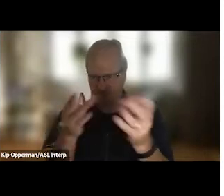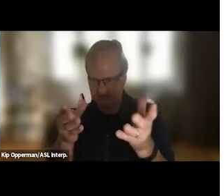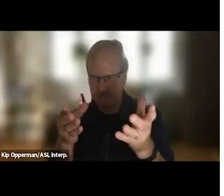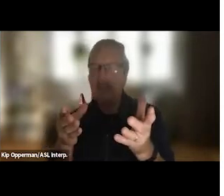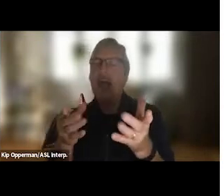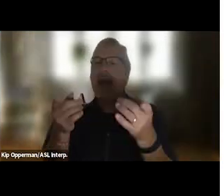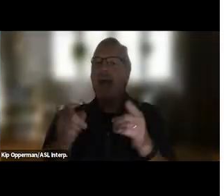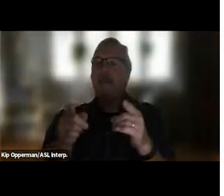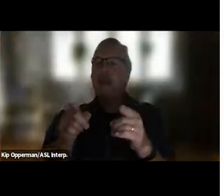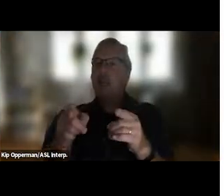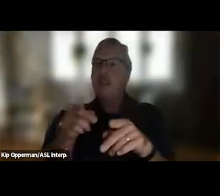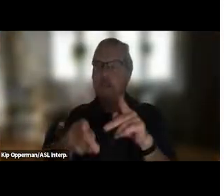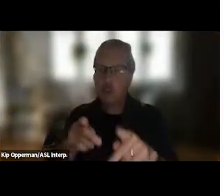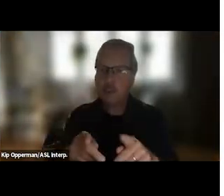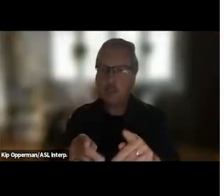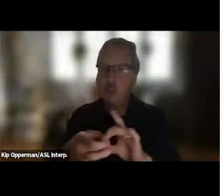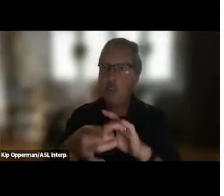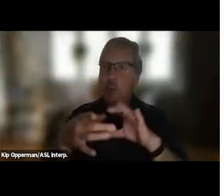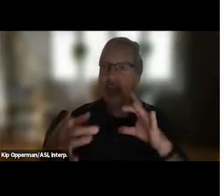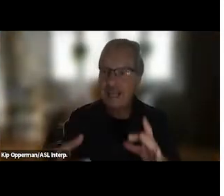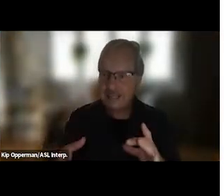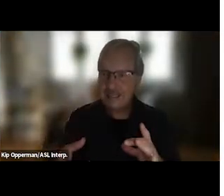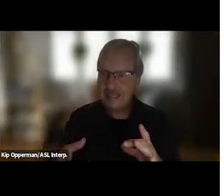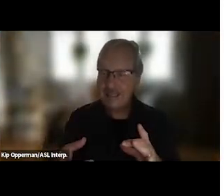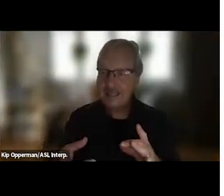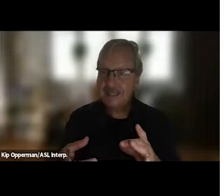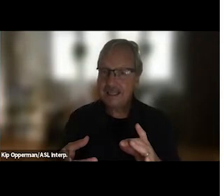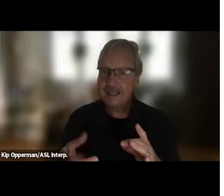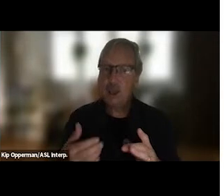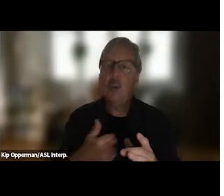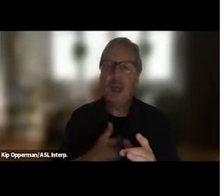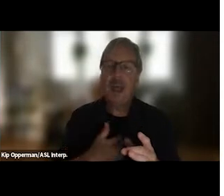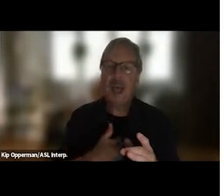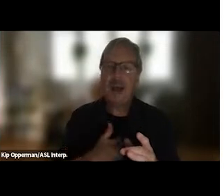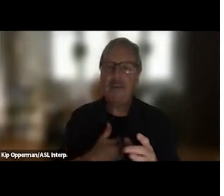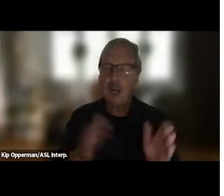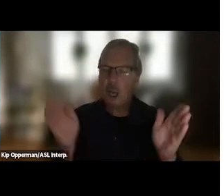as the person is being released. So unfortunately, we do have a small number of folks